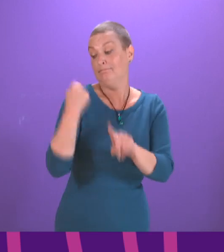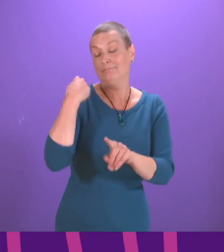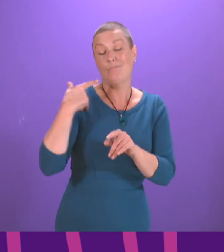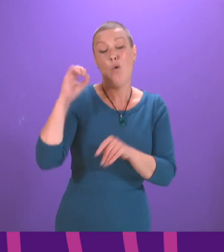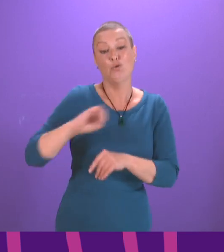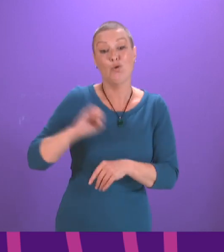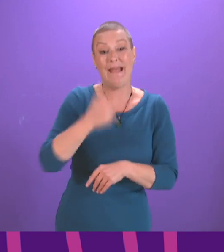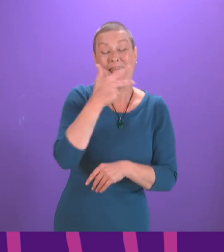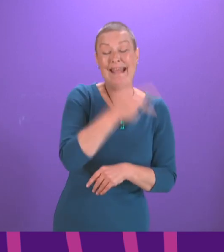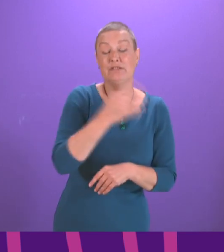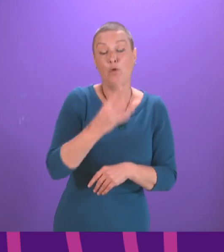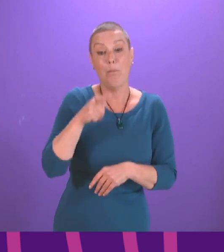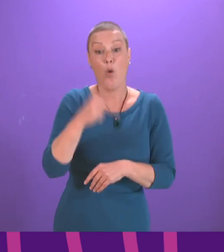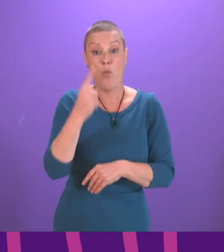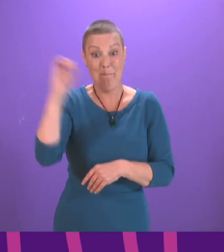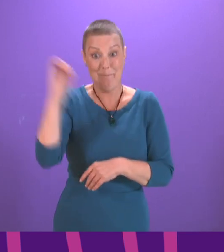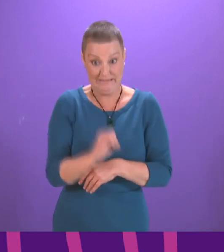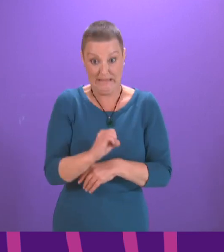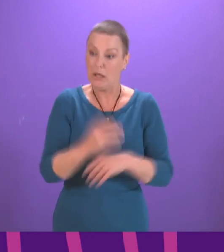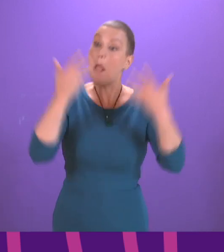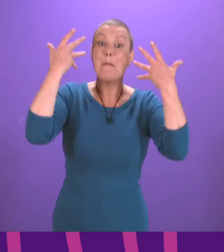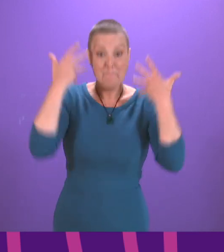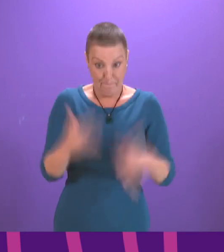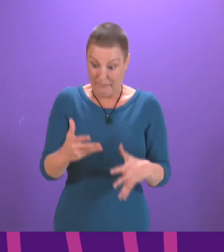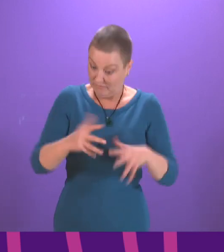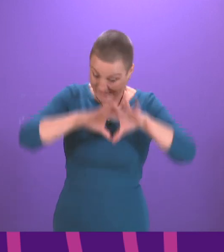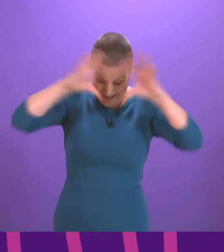of people had their interview complete within 24 hours of an index case appearing in the